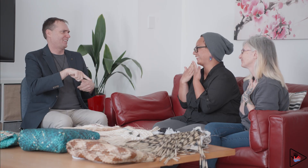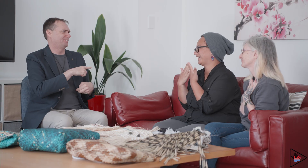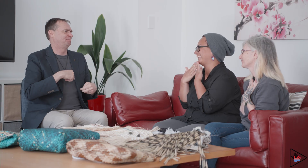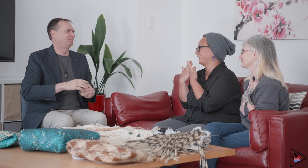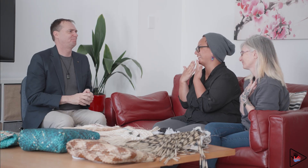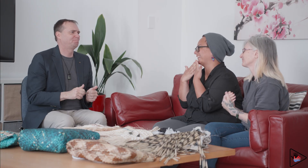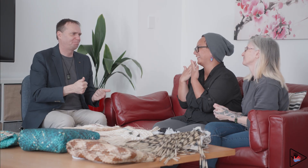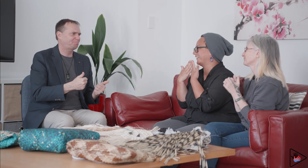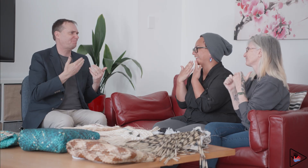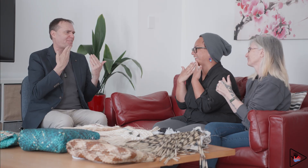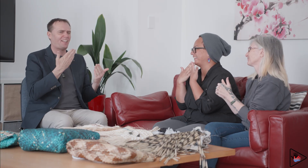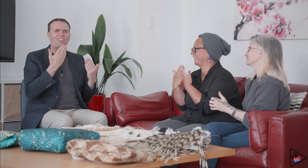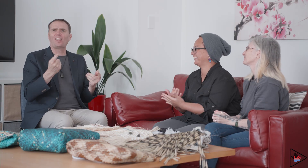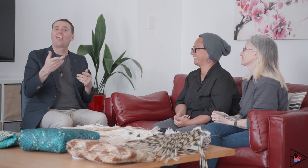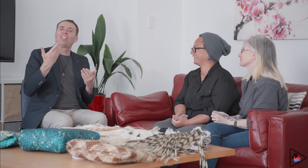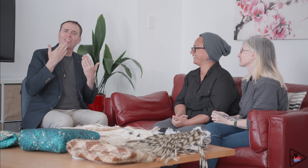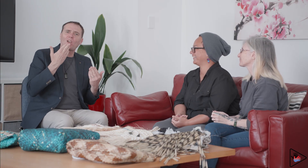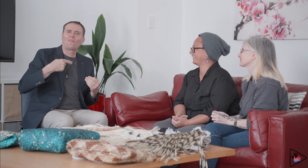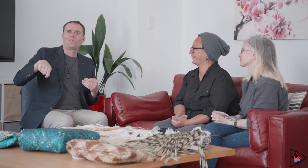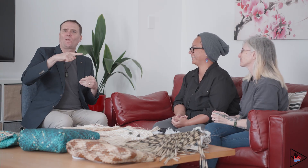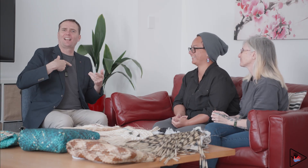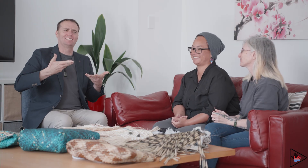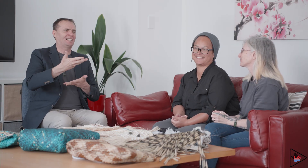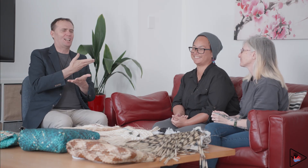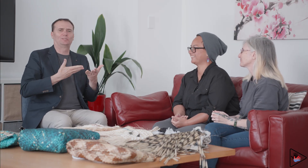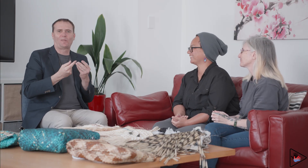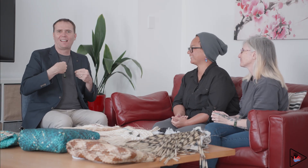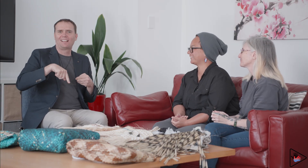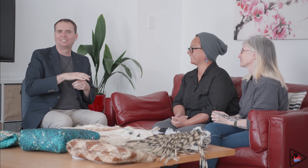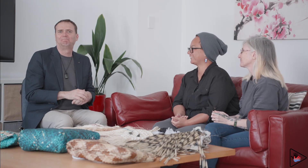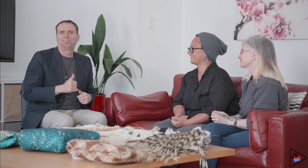thank you so much for your time and having the conversation with us today. And to everybody,